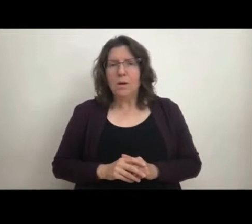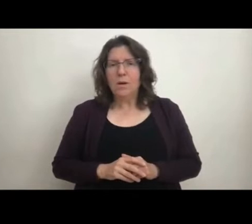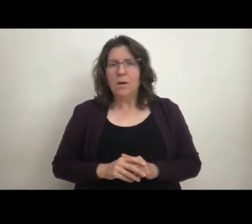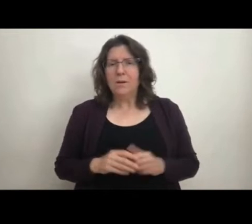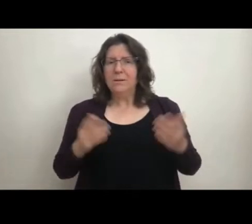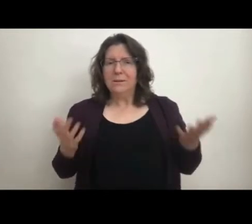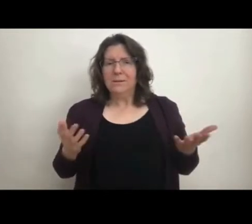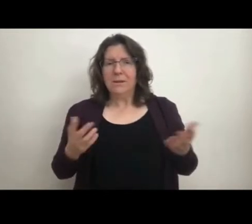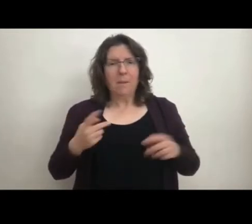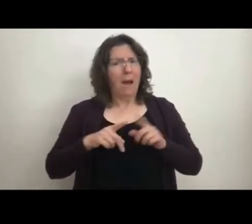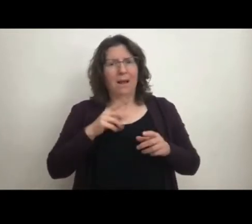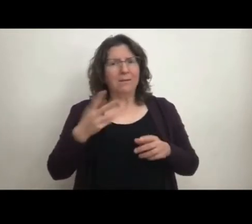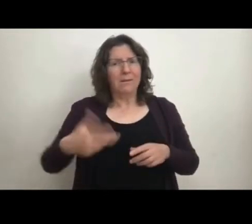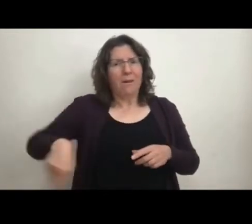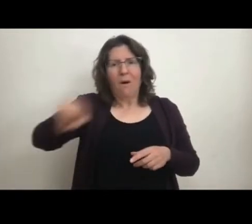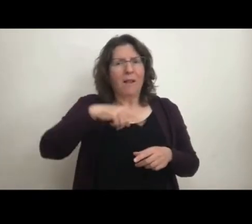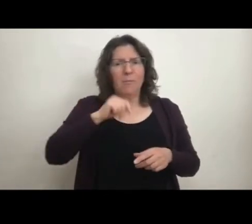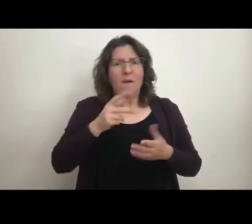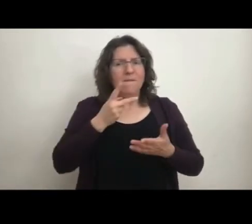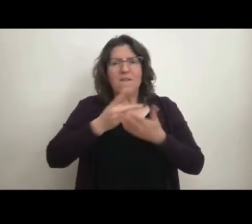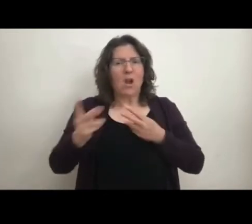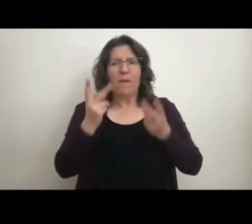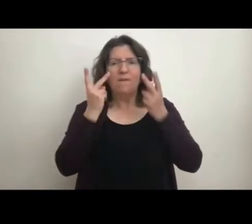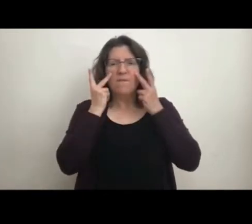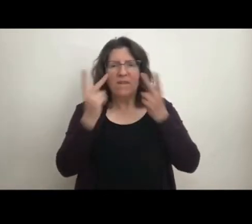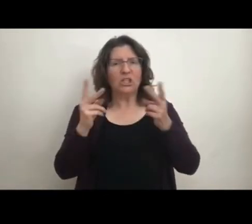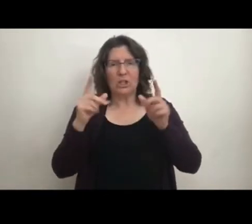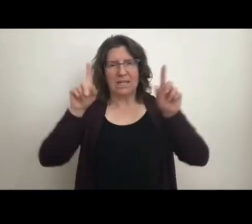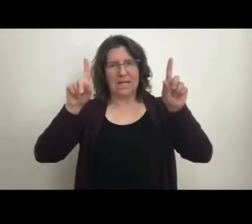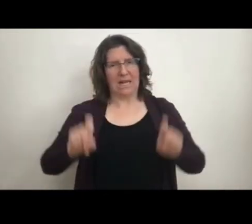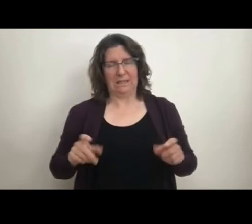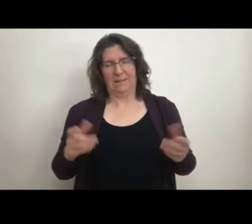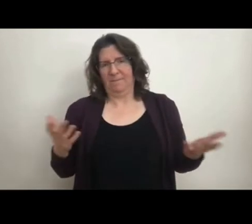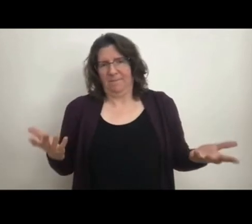Students would share how the audiologist would tell them that they 'failed' their hearing test.